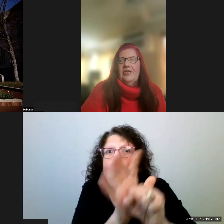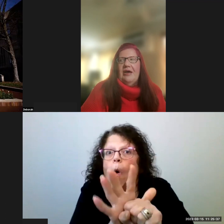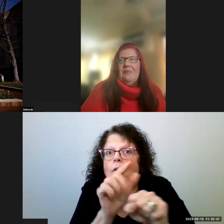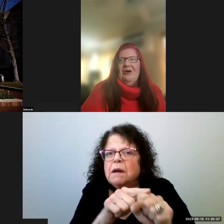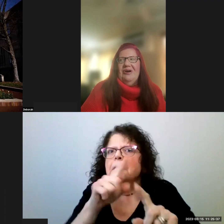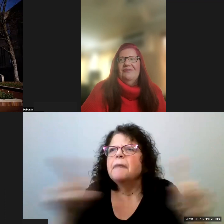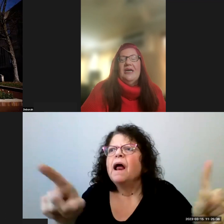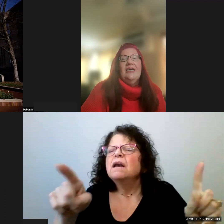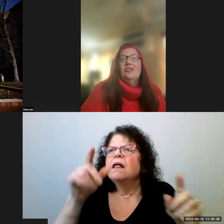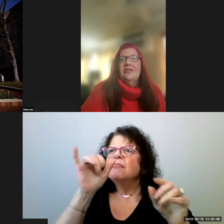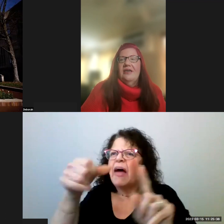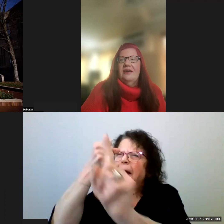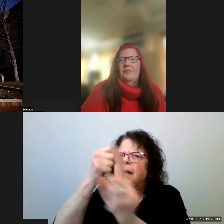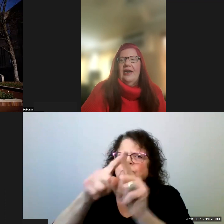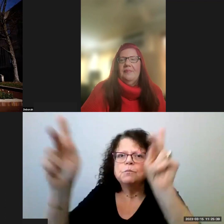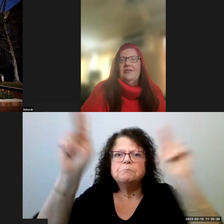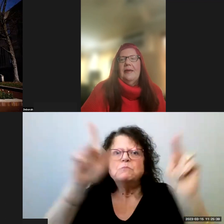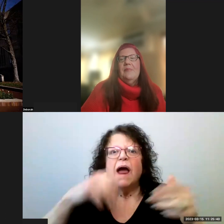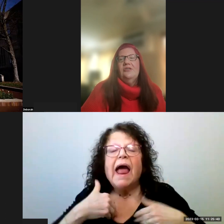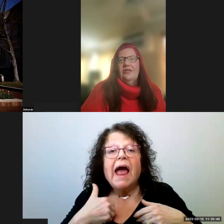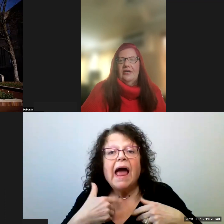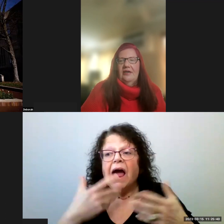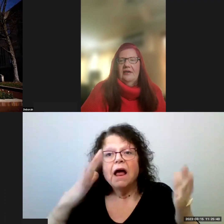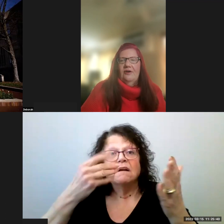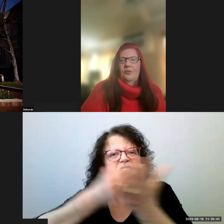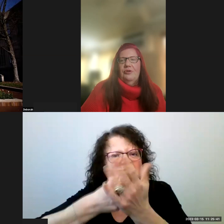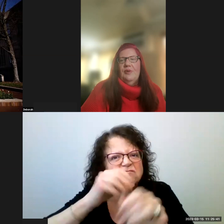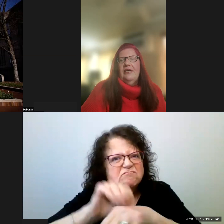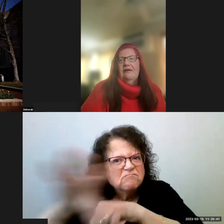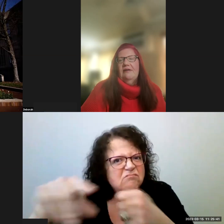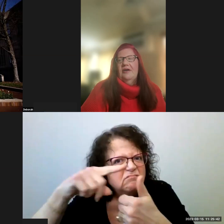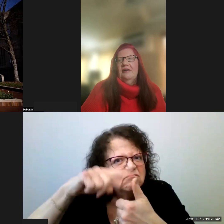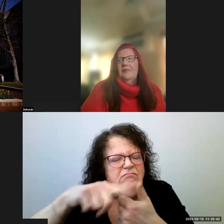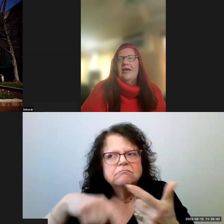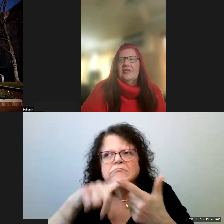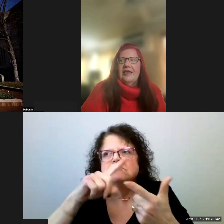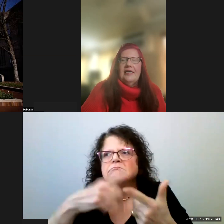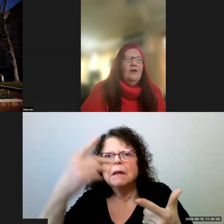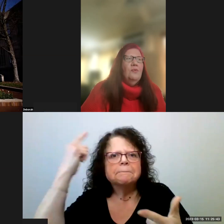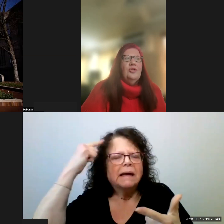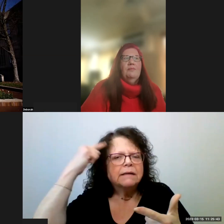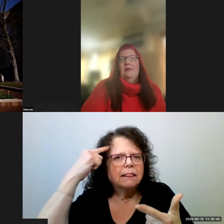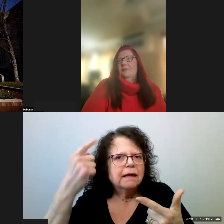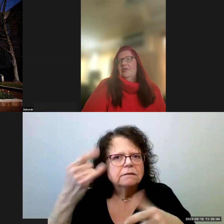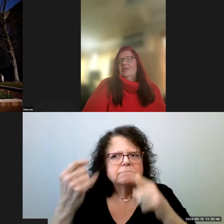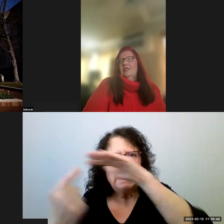to them financially, what happened to them mentally with being isolated, with maybe potentially